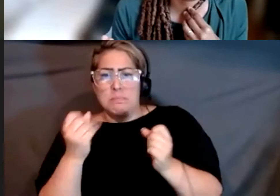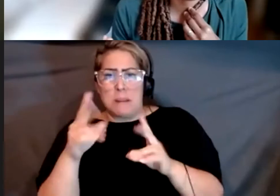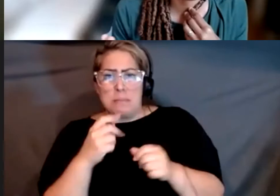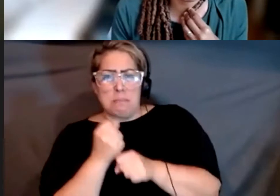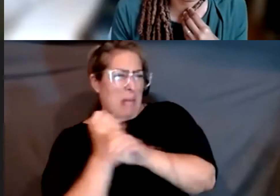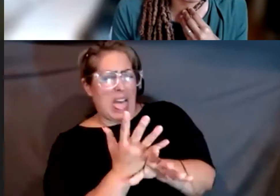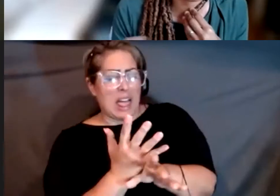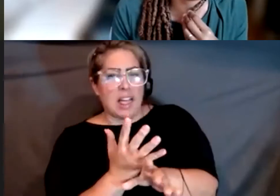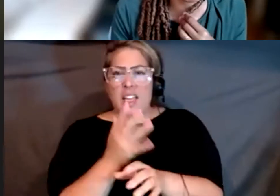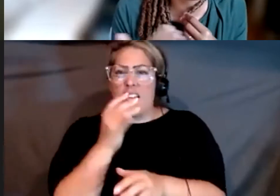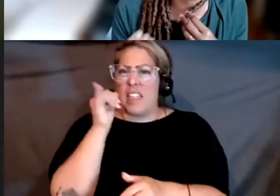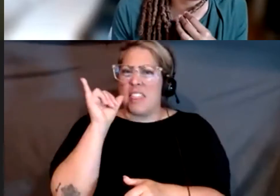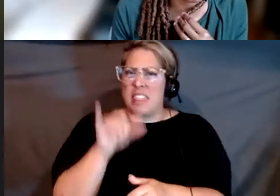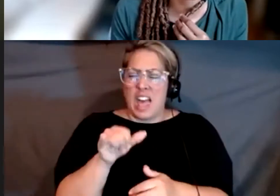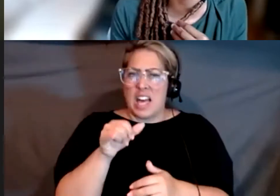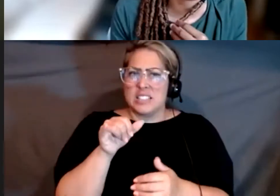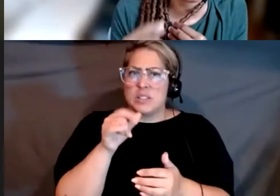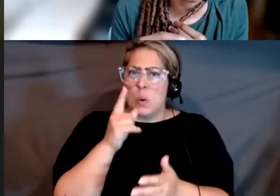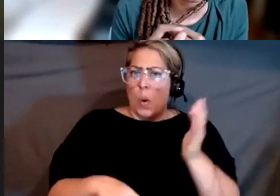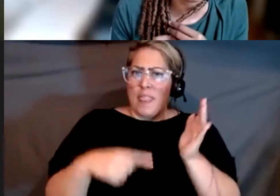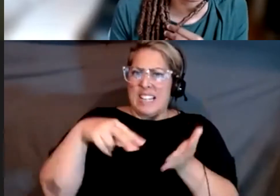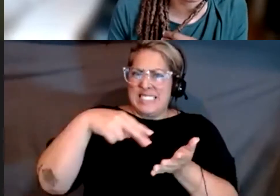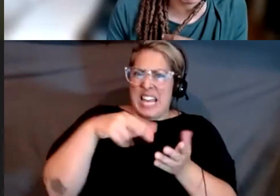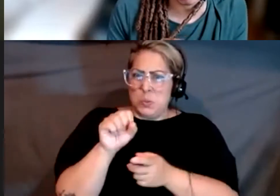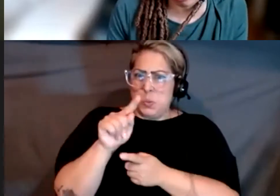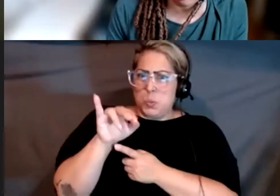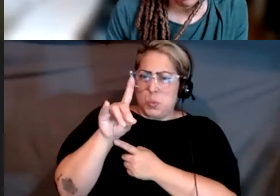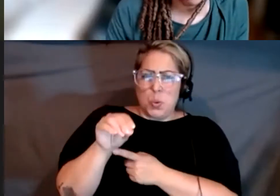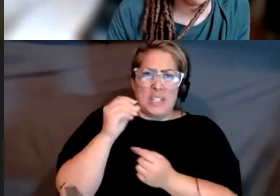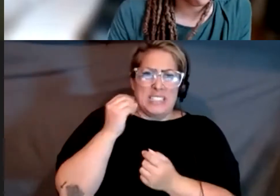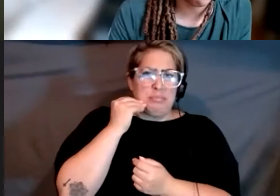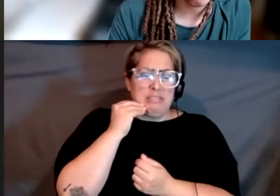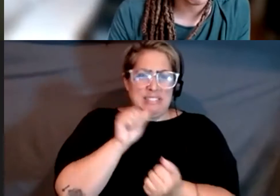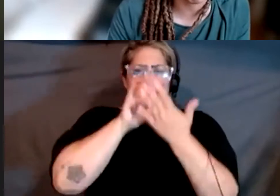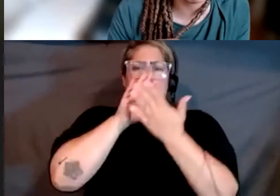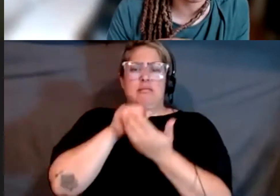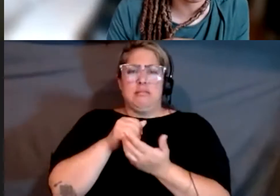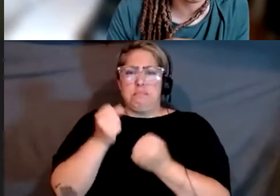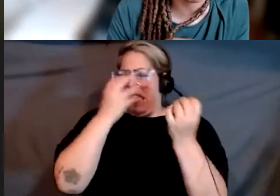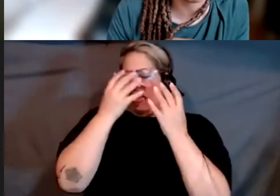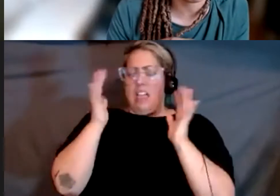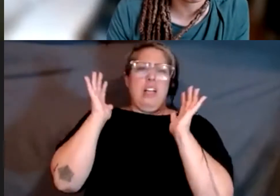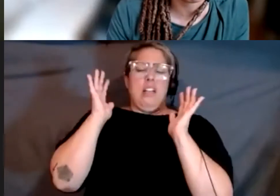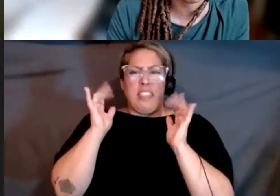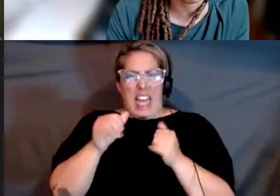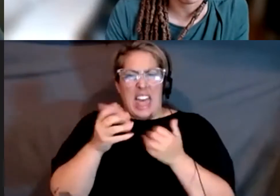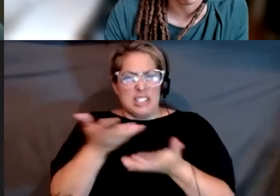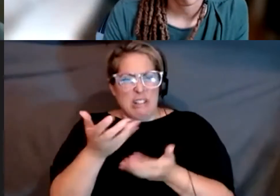dance studios, are having to deal with this kind of frustration and interaction with the public.